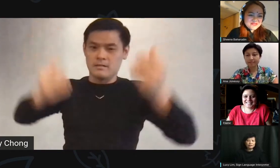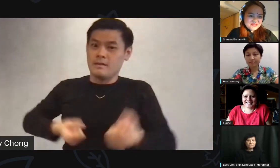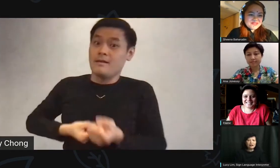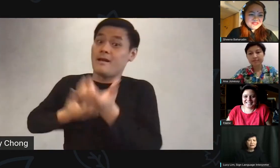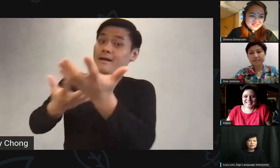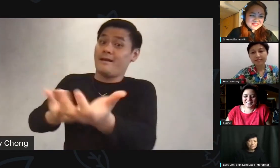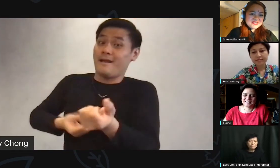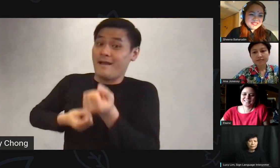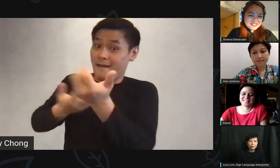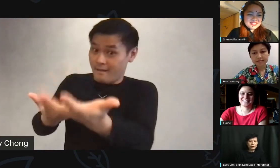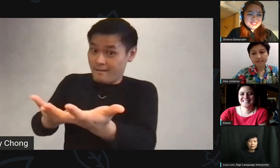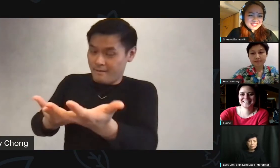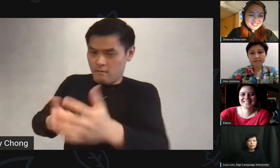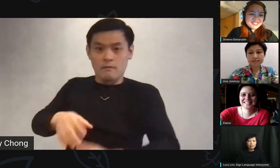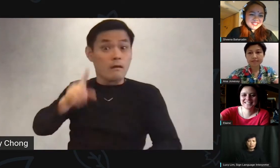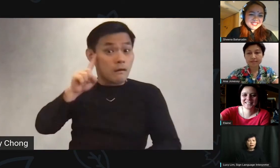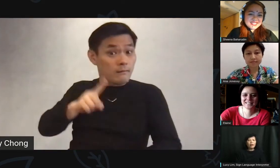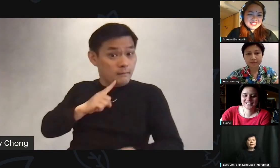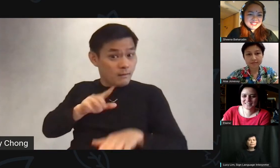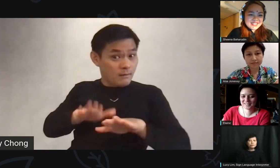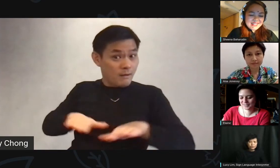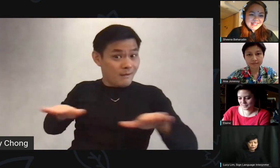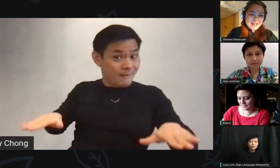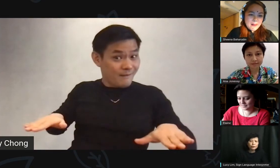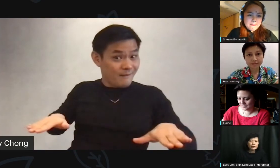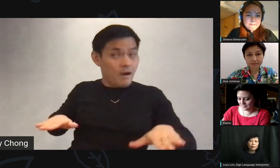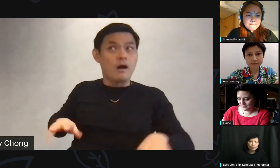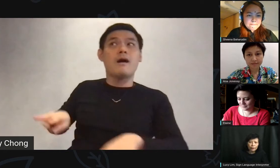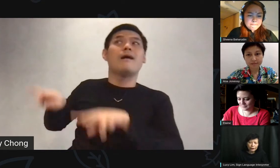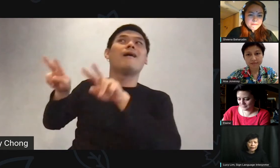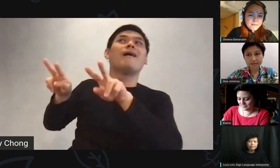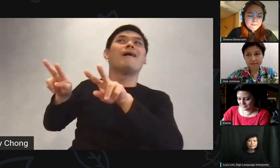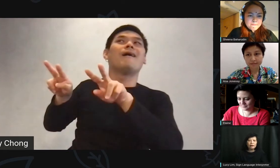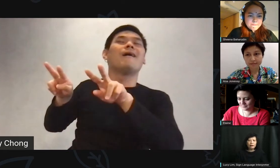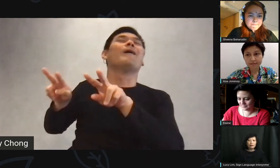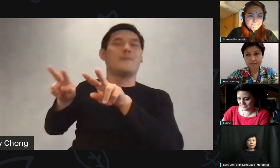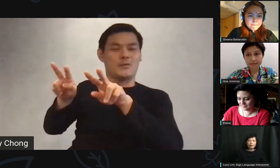the adult Deaf people continue with your poem